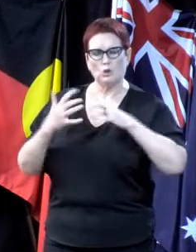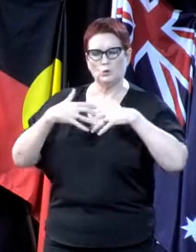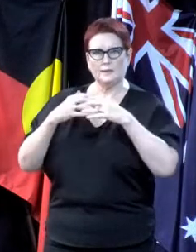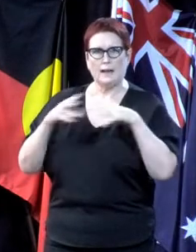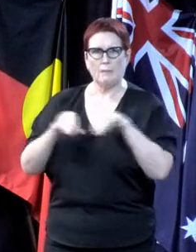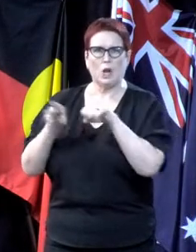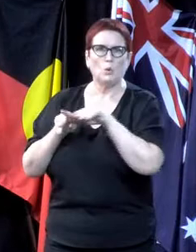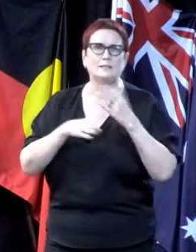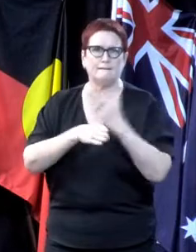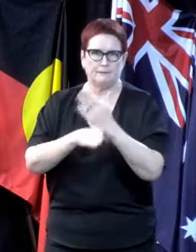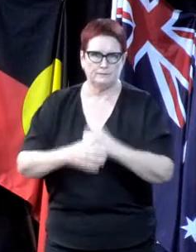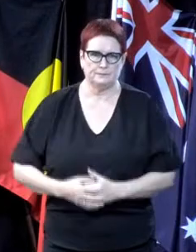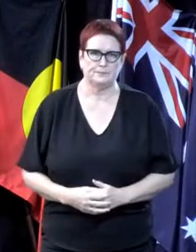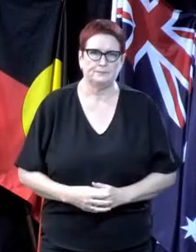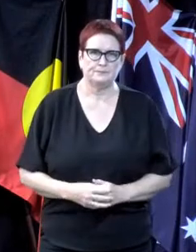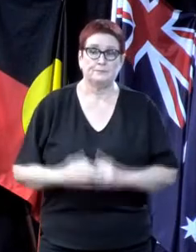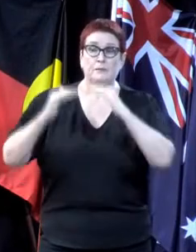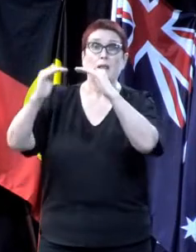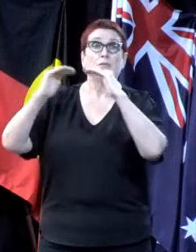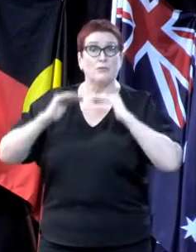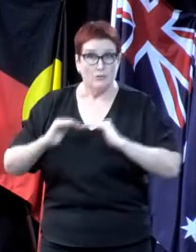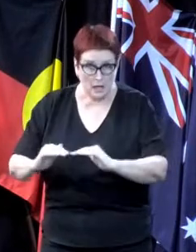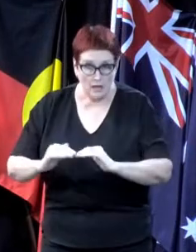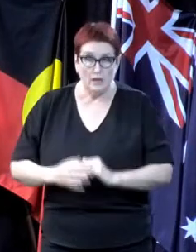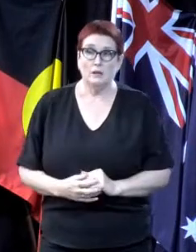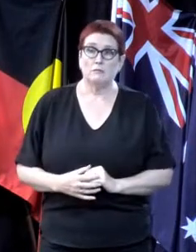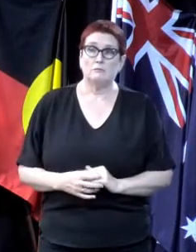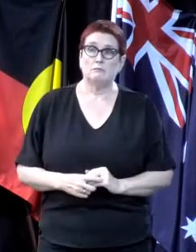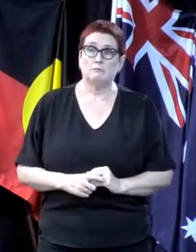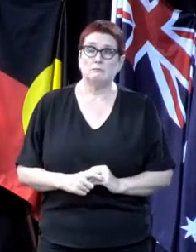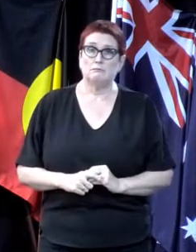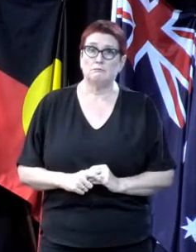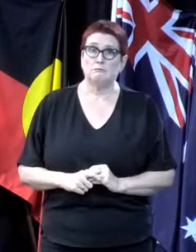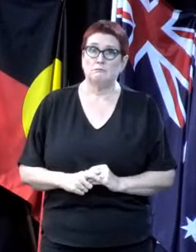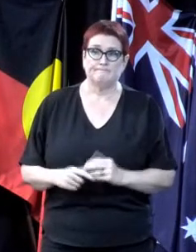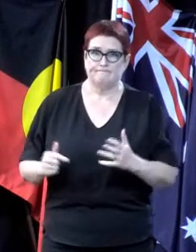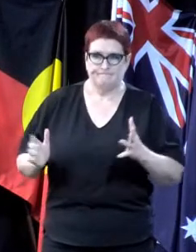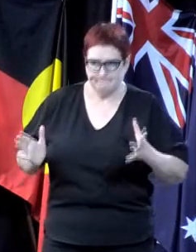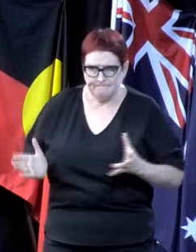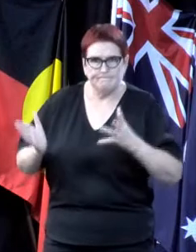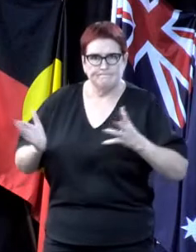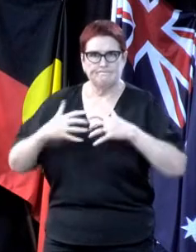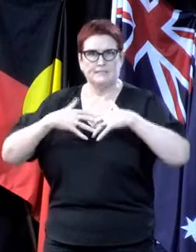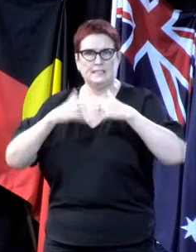We then drove the inclusive practices at Ingham State High School